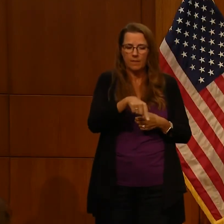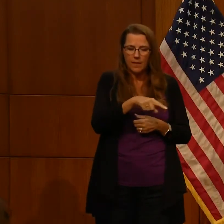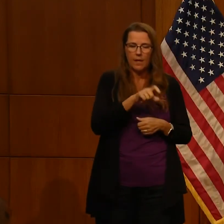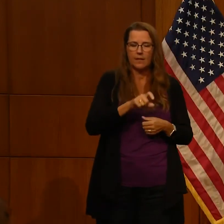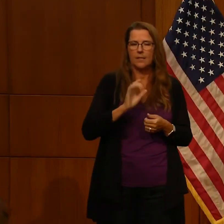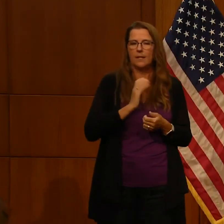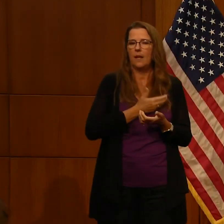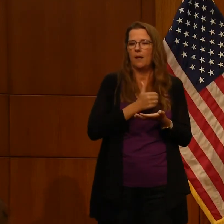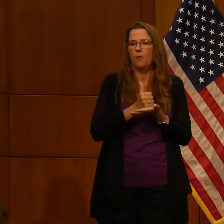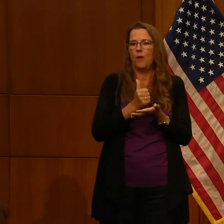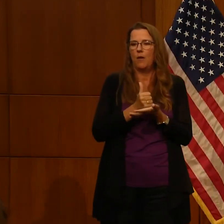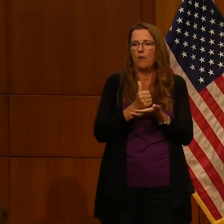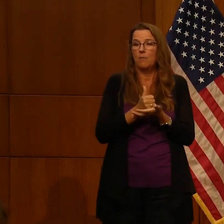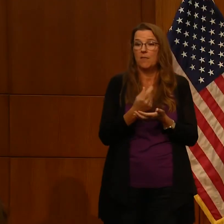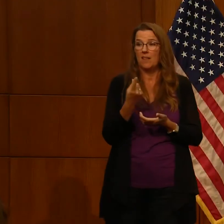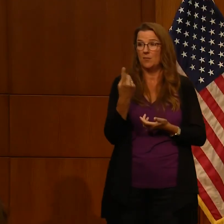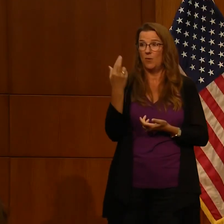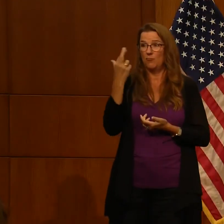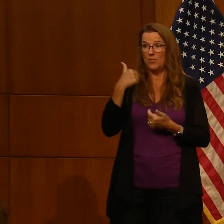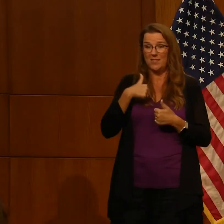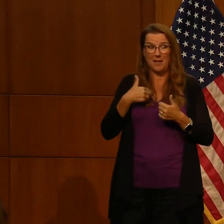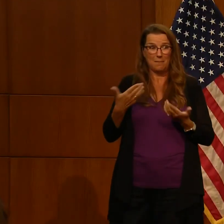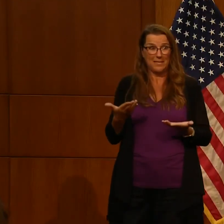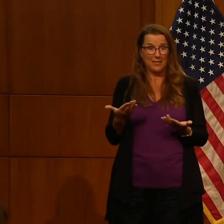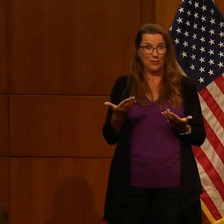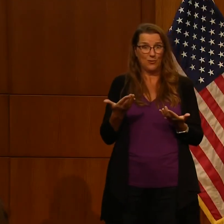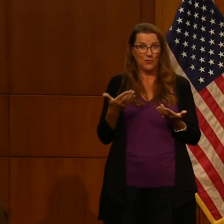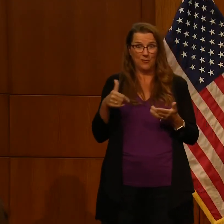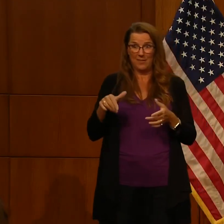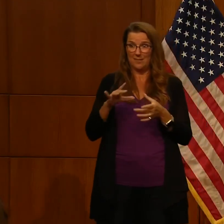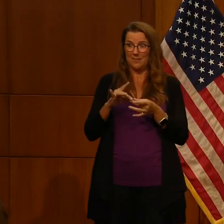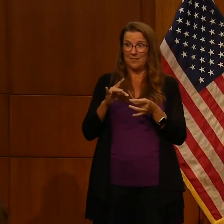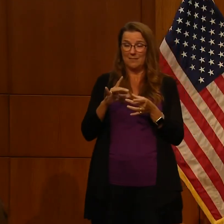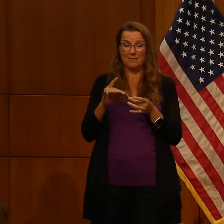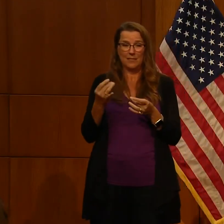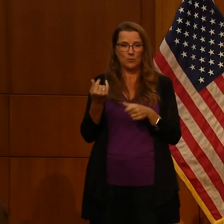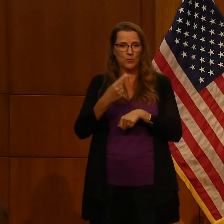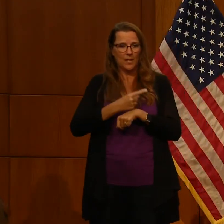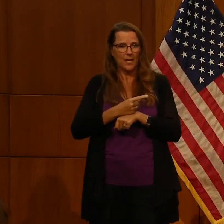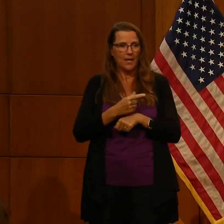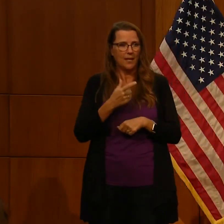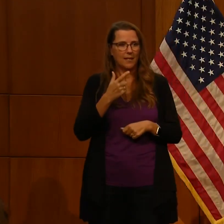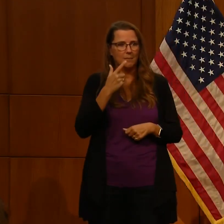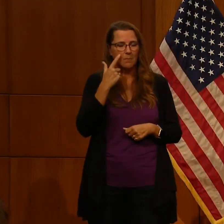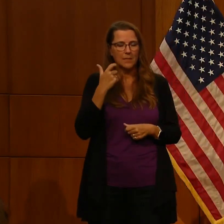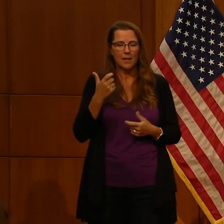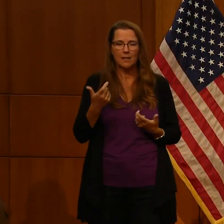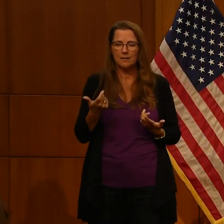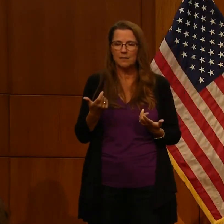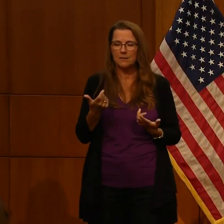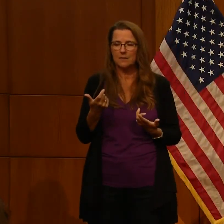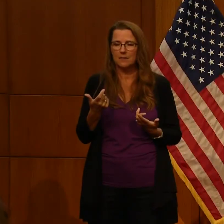IT'S GETTING TO THE POINT WHERE THEY NEED OUR HELP. AND THAT'S ONE OF THE REASONS WHY I'M UP